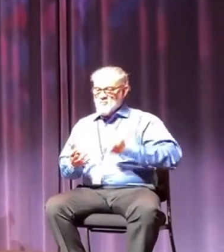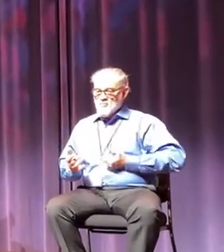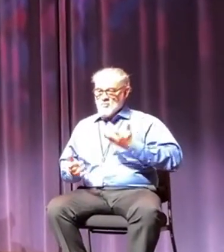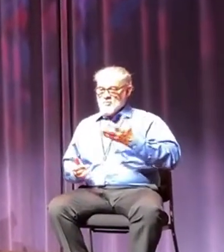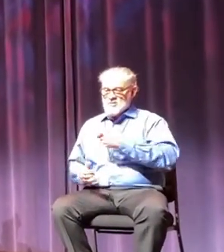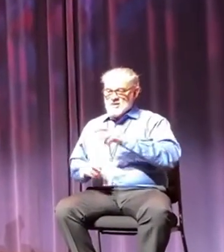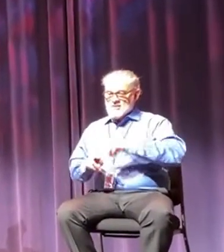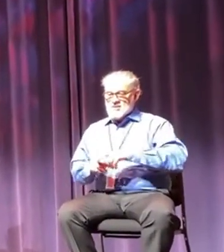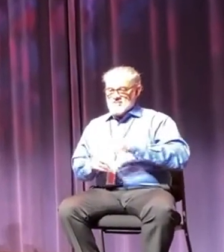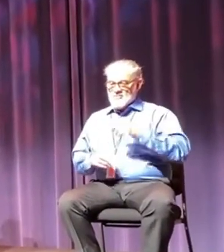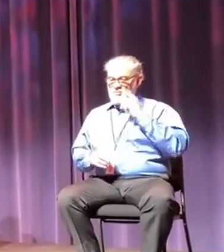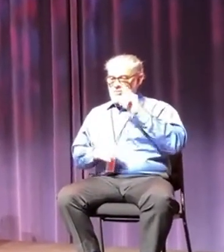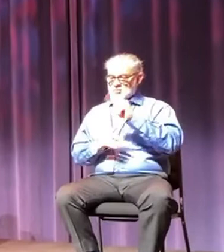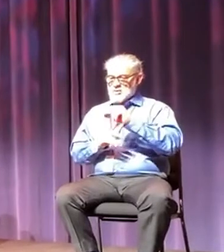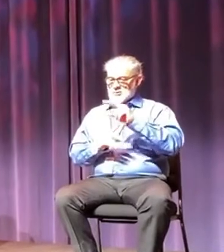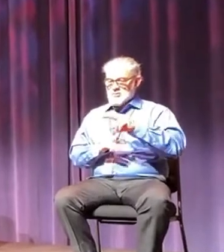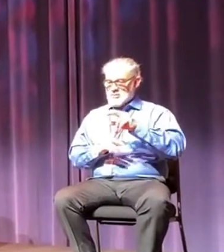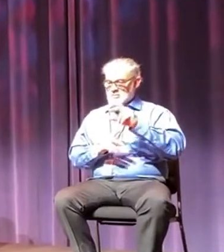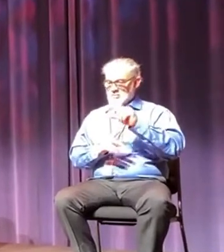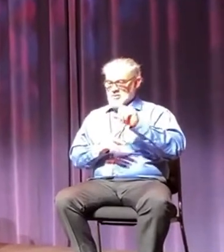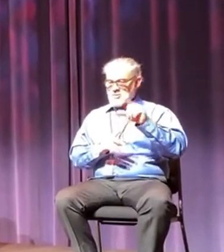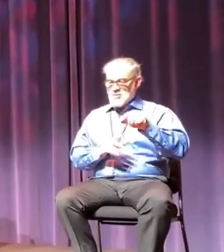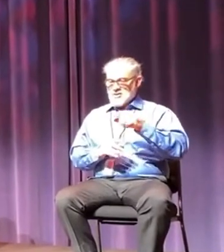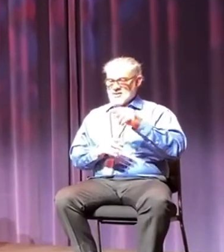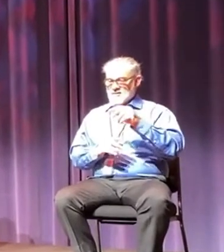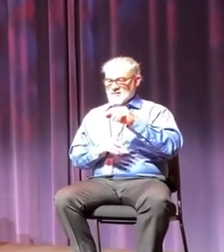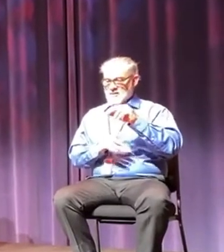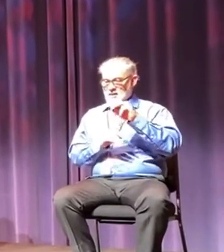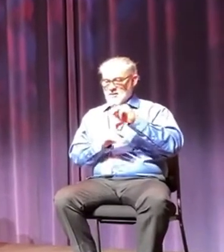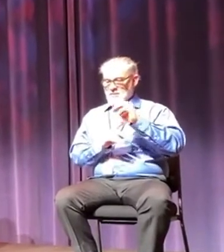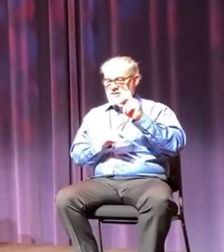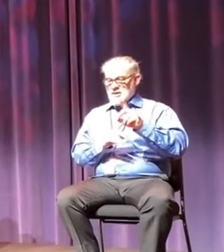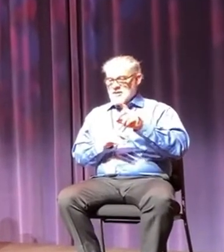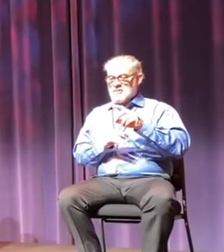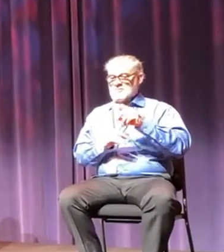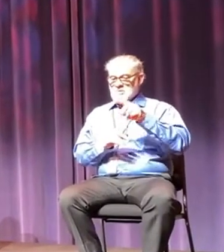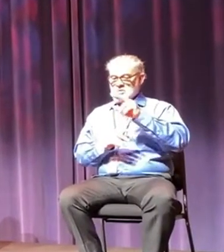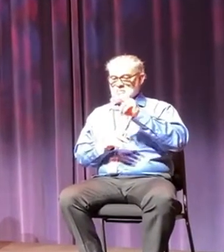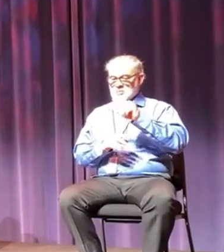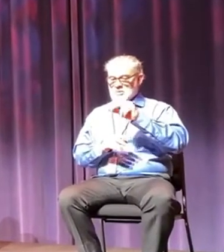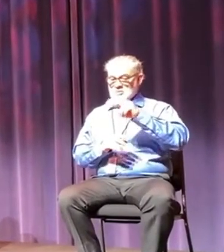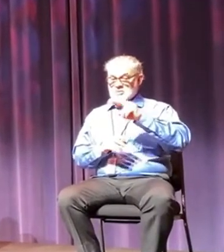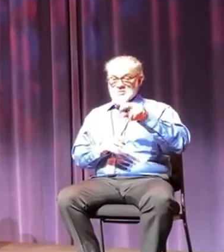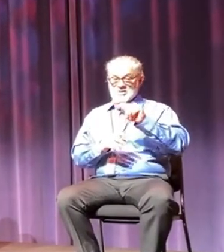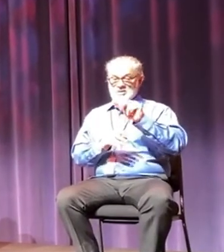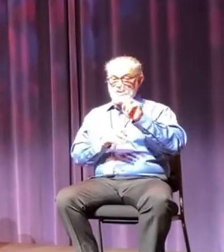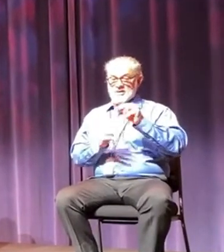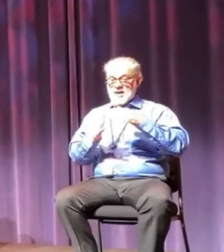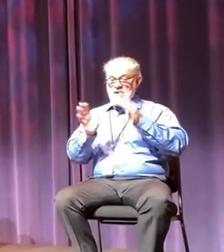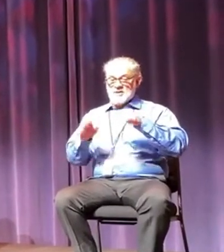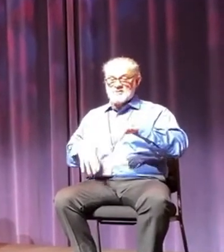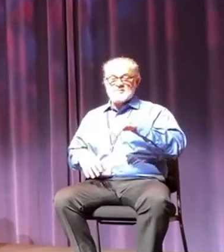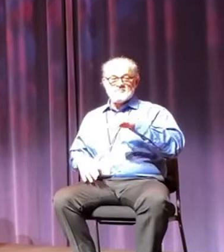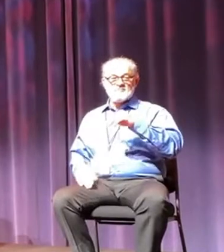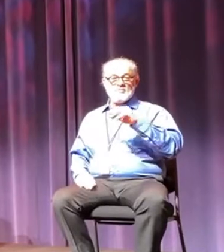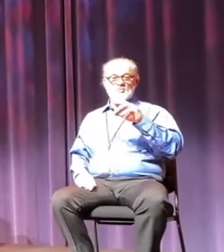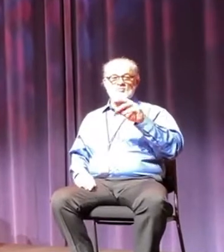A recipient of a 2020 James Baldwin Fellowship at McDowell and a 2022 Tin House Next Book Residency recipient.